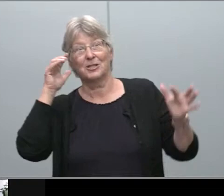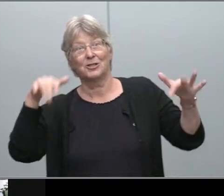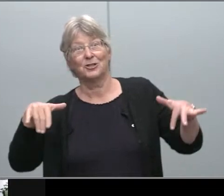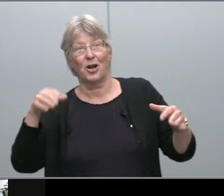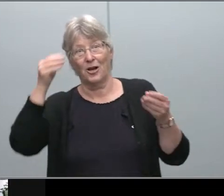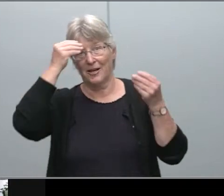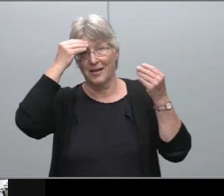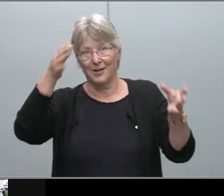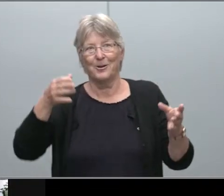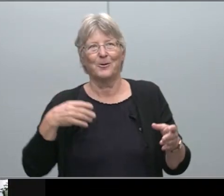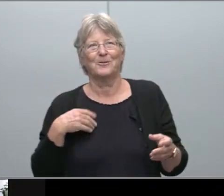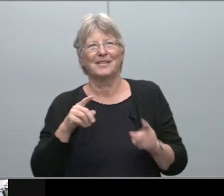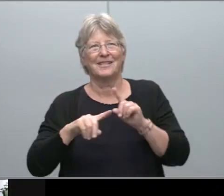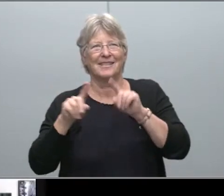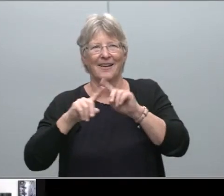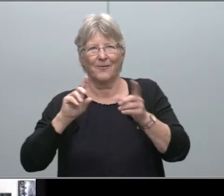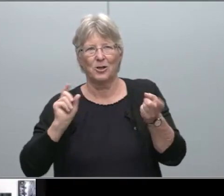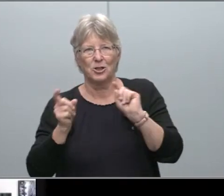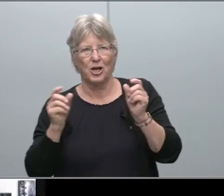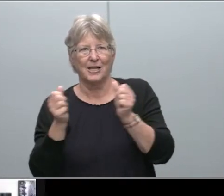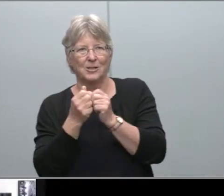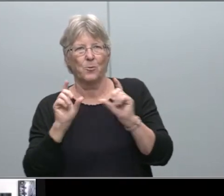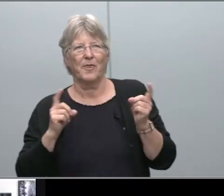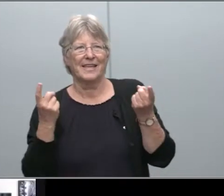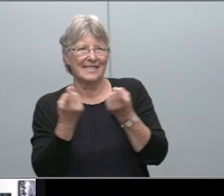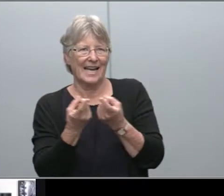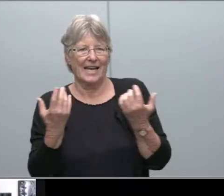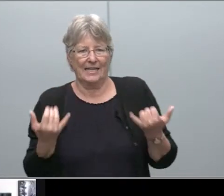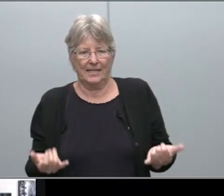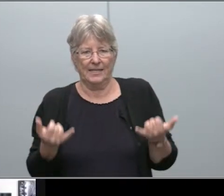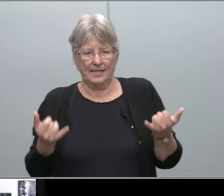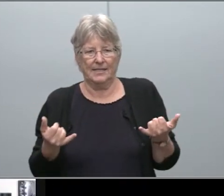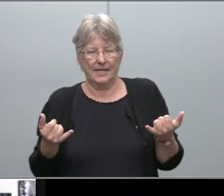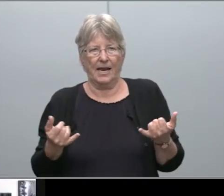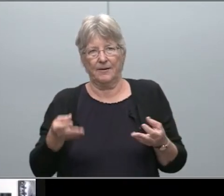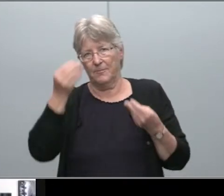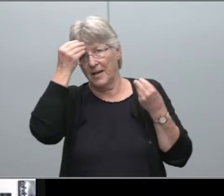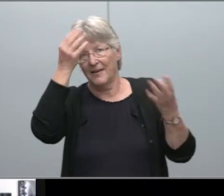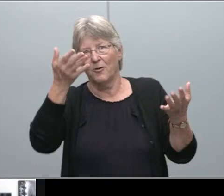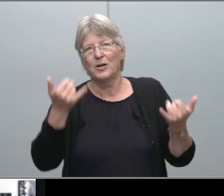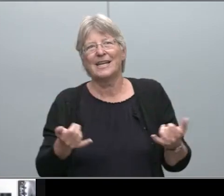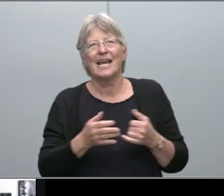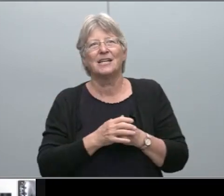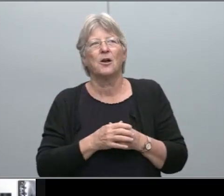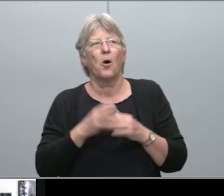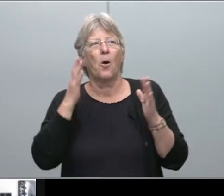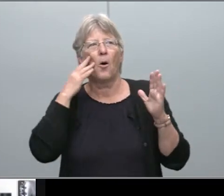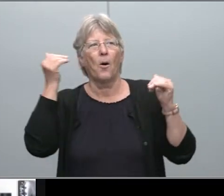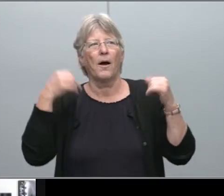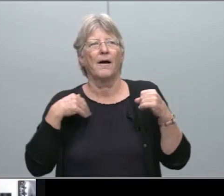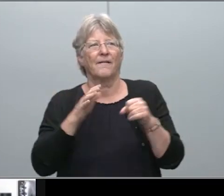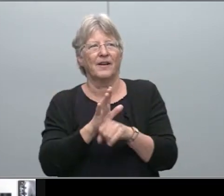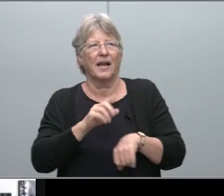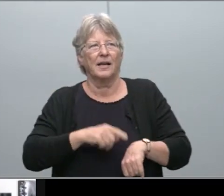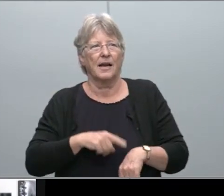as far as the school district. And just know that even with our guidance that we're receiving, it is changing at a very frequent rate.